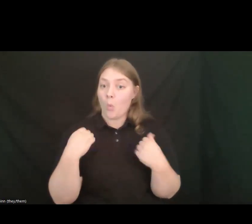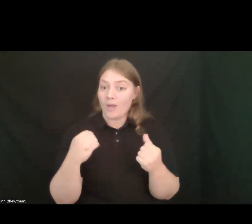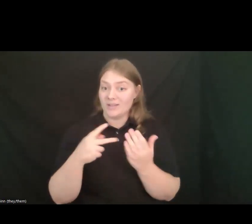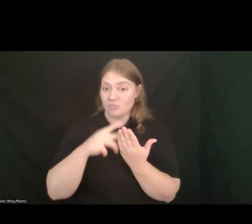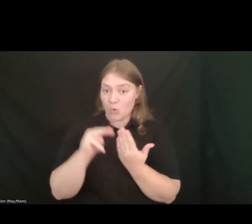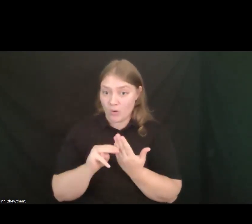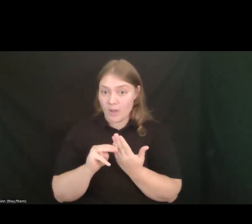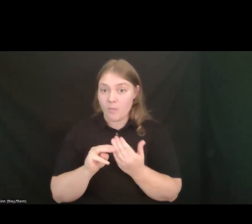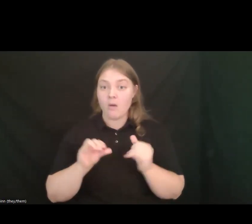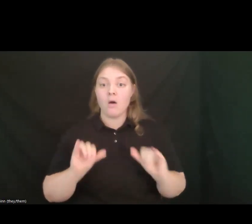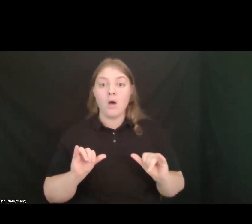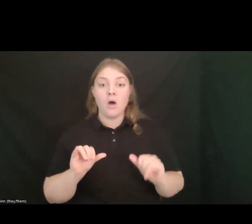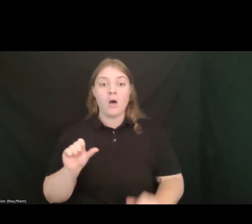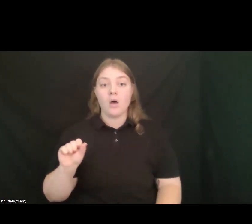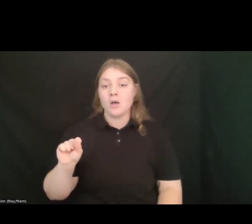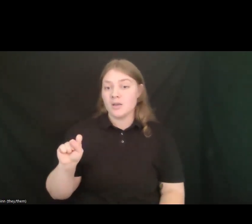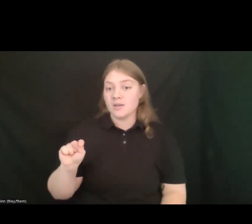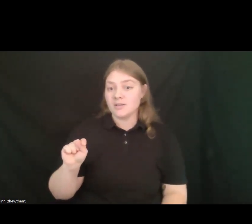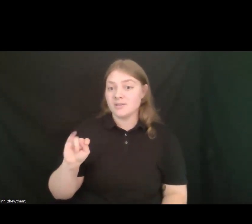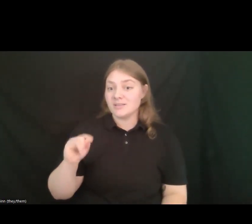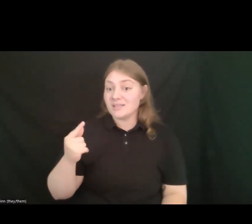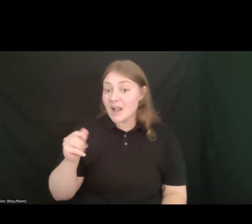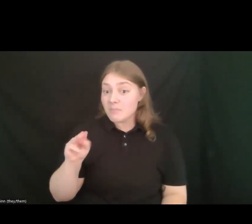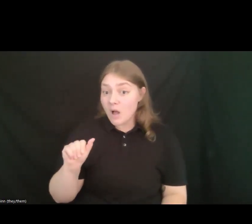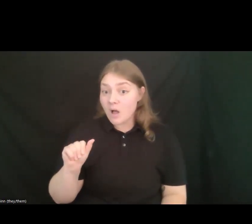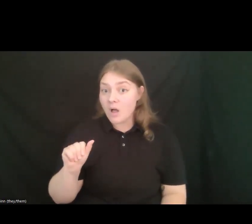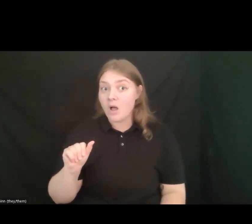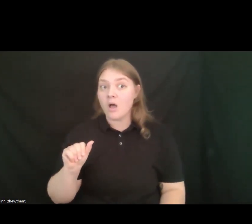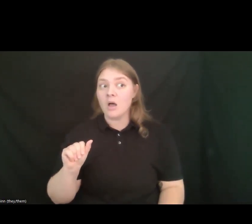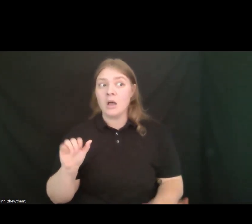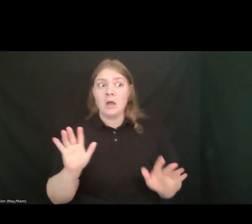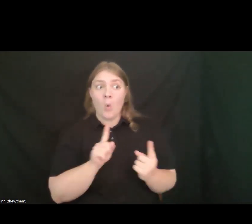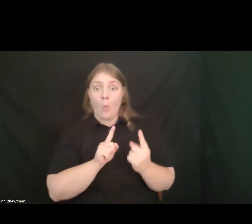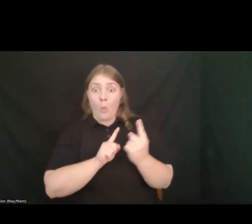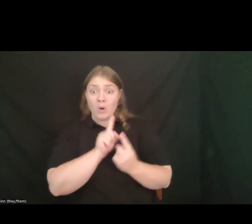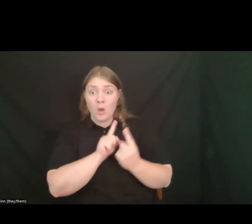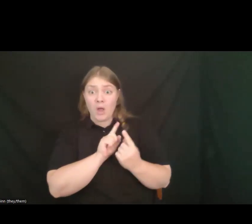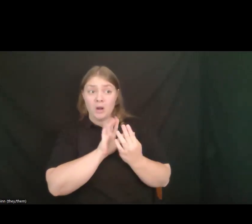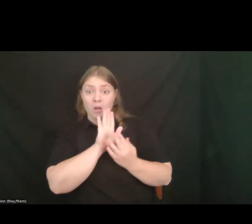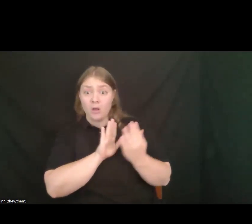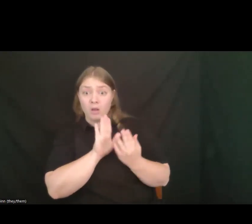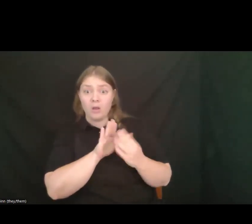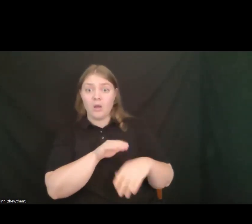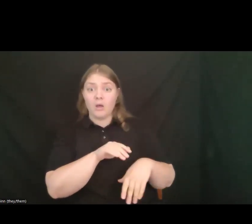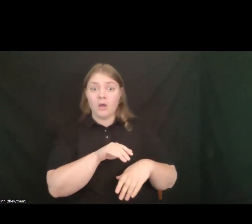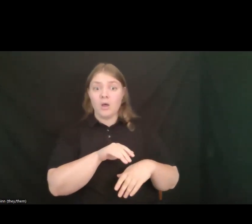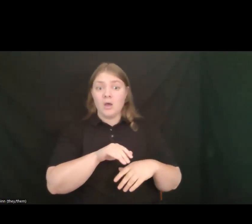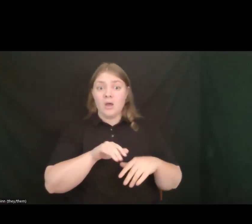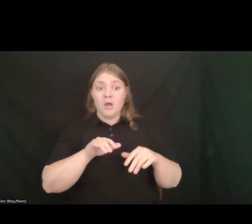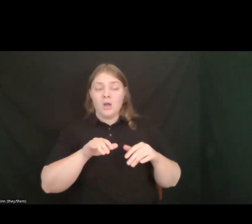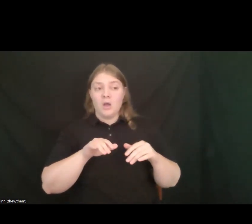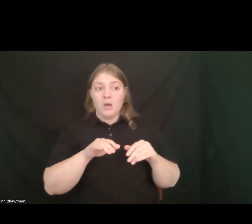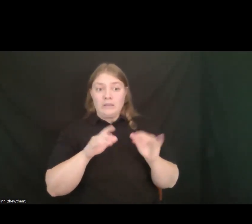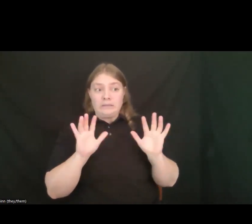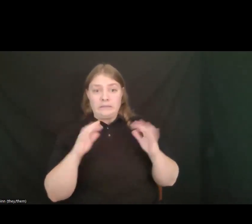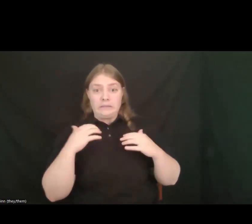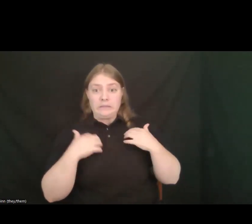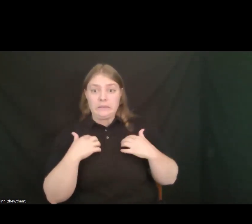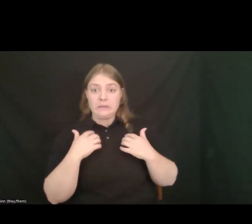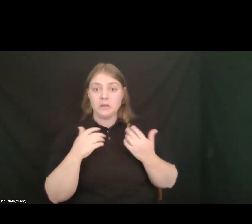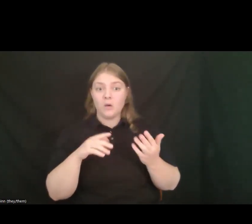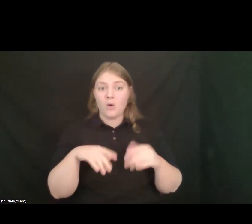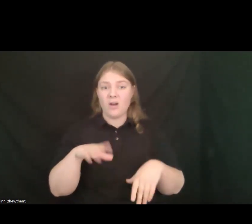out of being one to one uh or the family members or friends say hey um what's wrong with you but